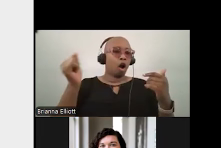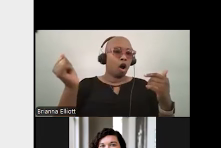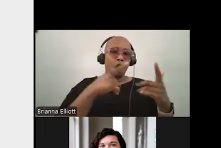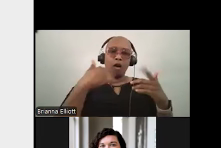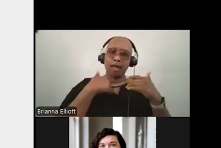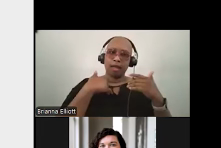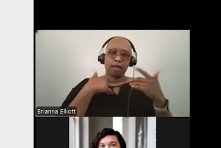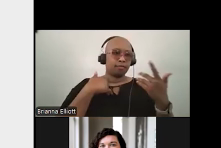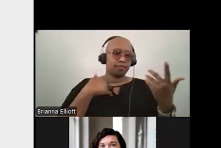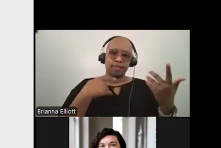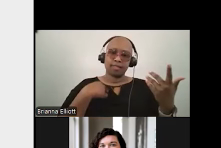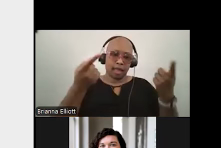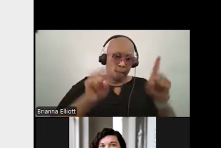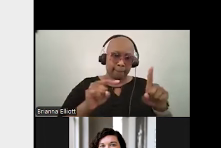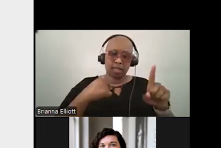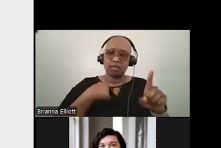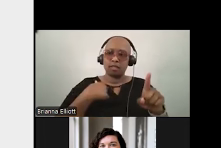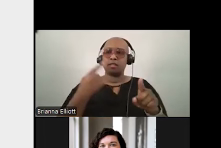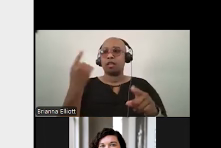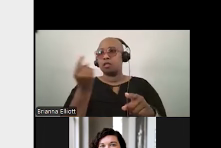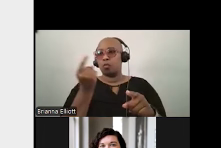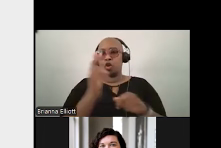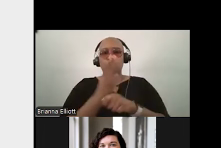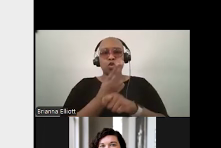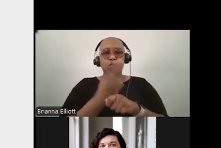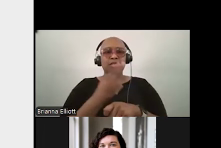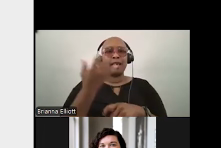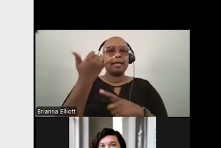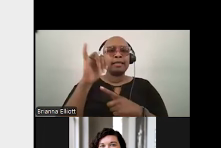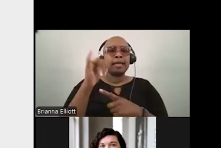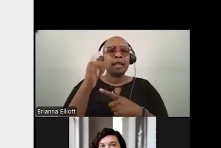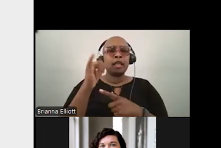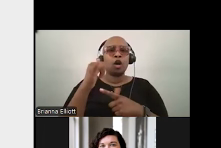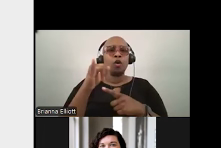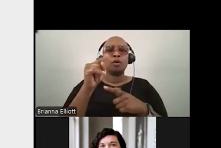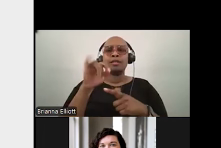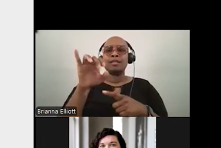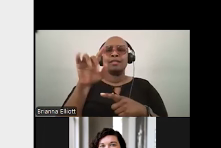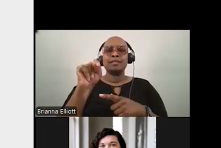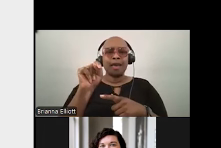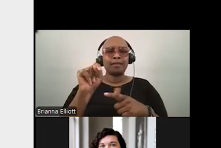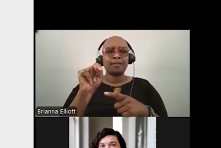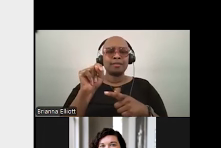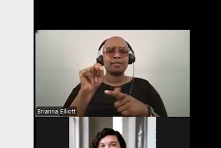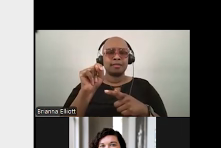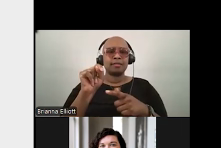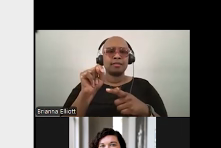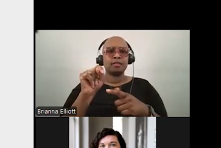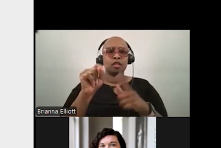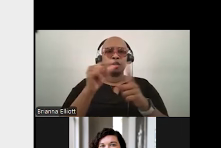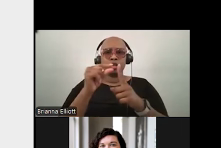I don't know, yellow text on a white background. You use a yellow crayon when your little kids coloring, right? And they're like, "Look, I drew a flower." And you're like,